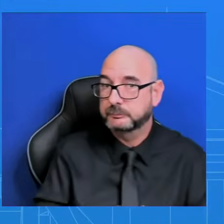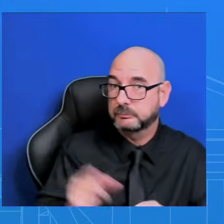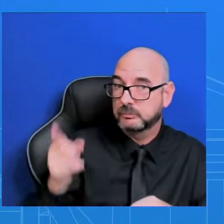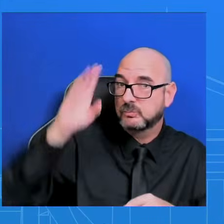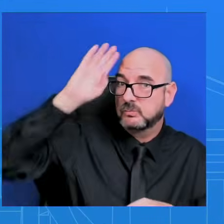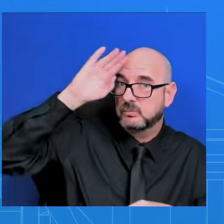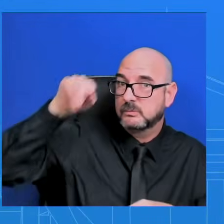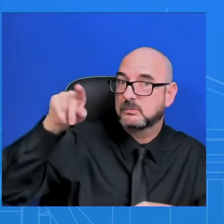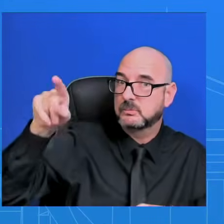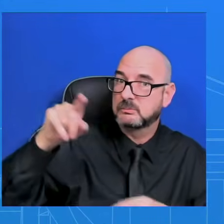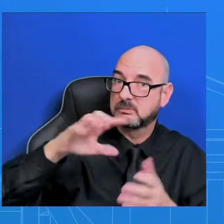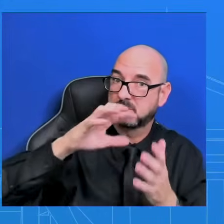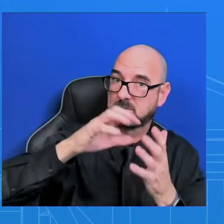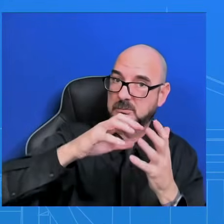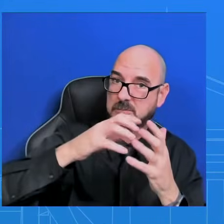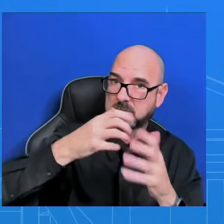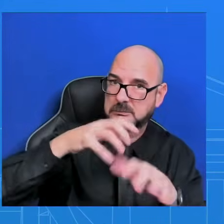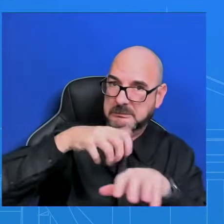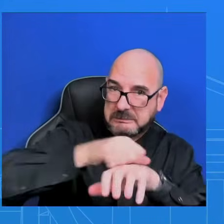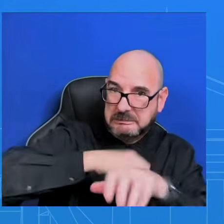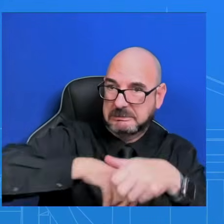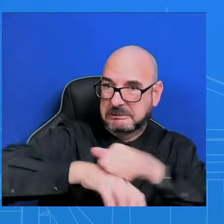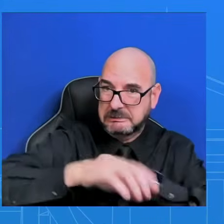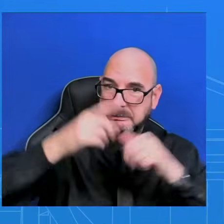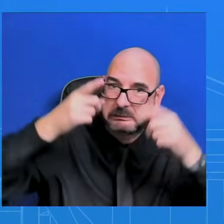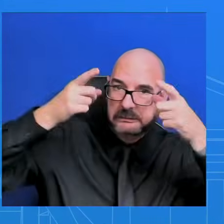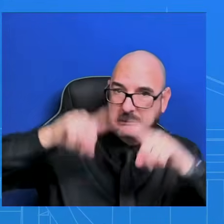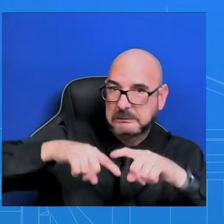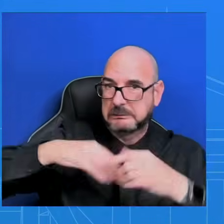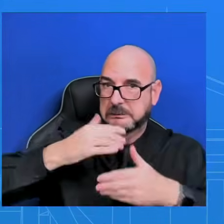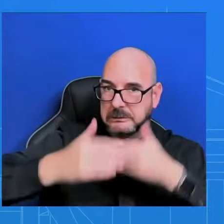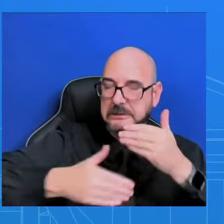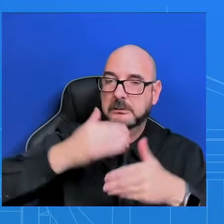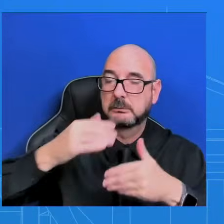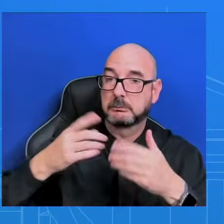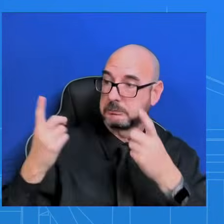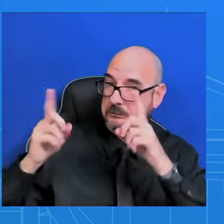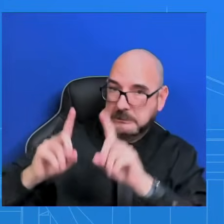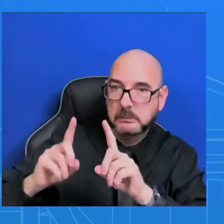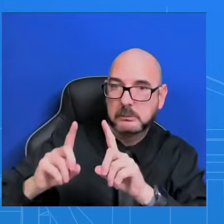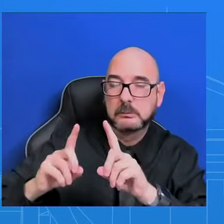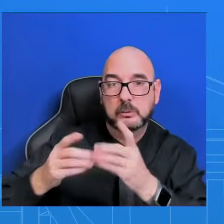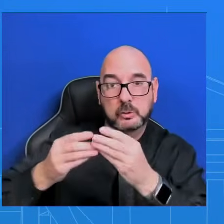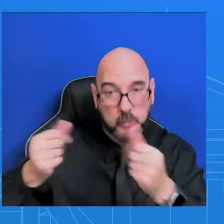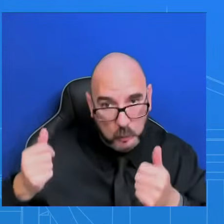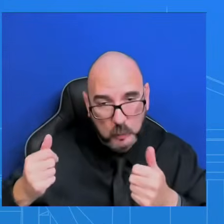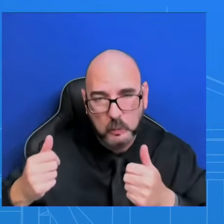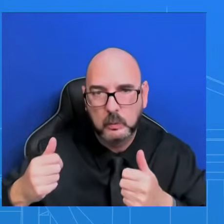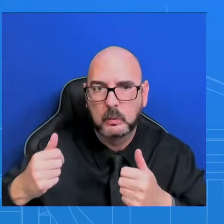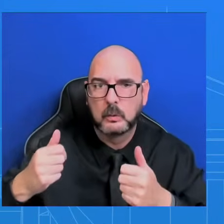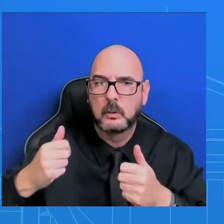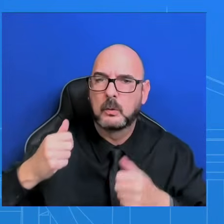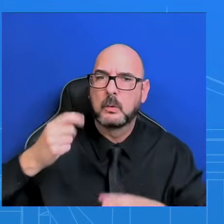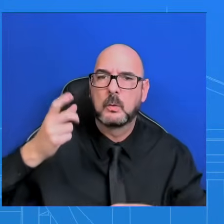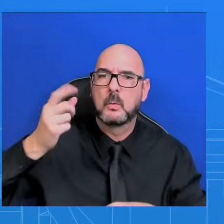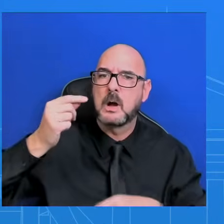Can you outline what that kind of work and conversation would look like? Does this mean more calls between Biden and Bibi?